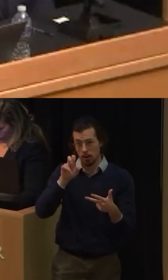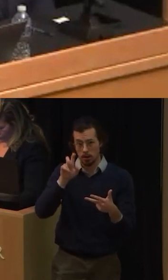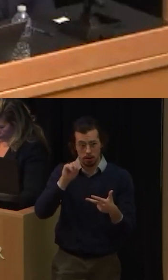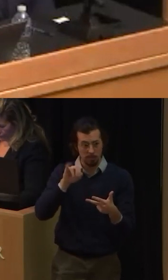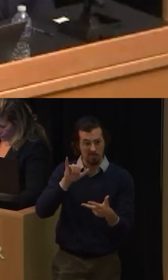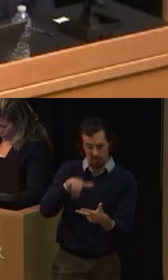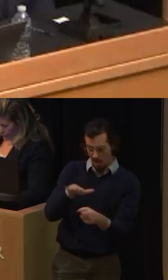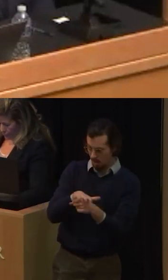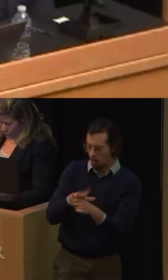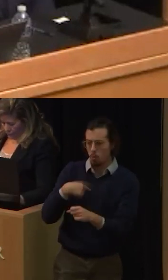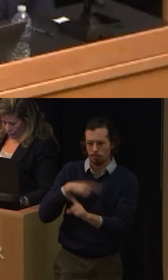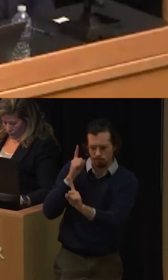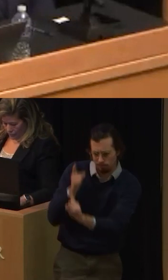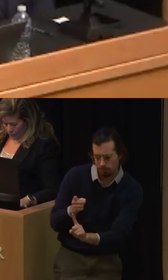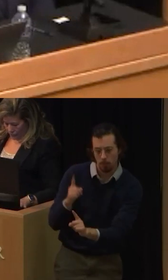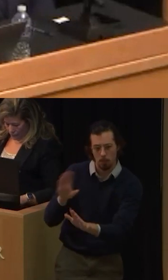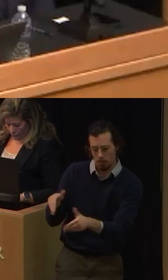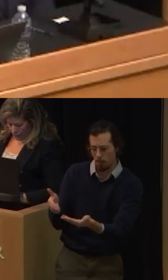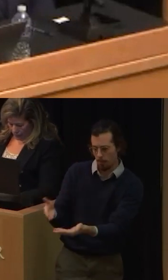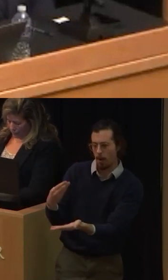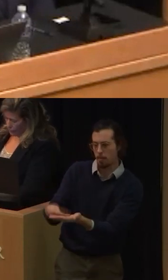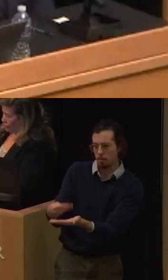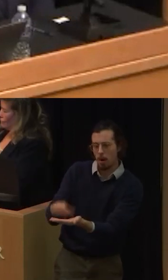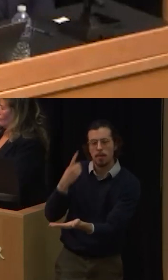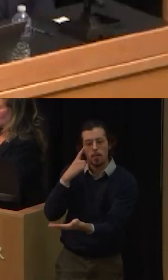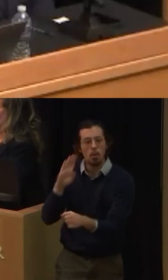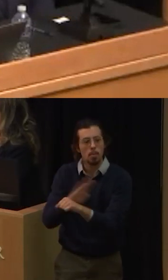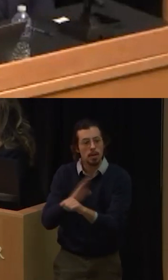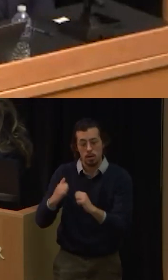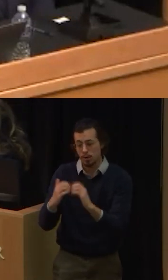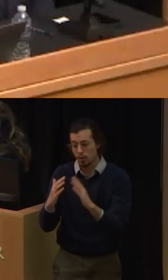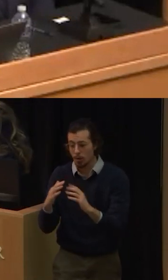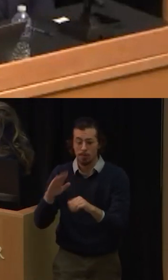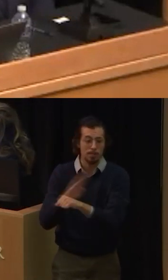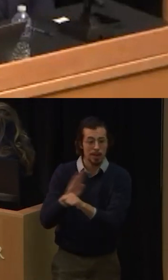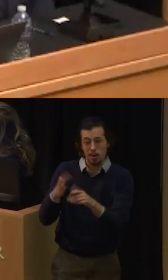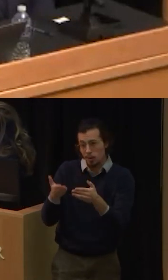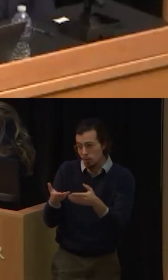to provide funding for business startup, for business growth, for business rehab,